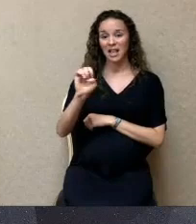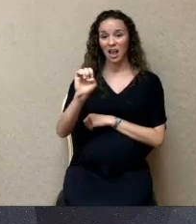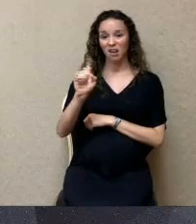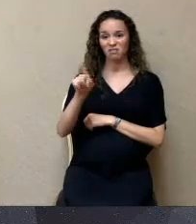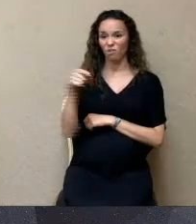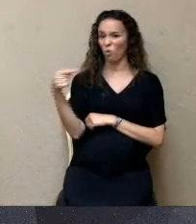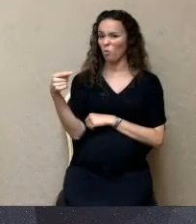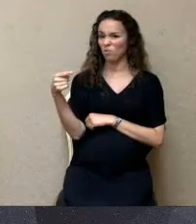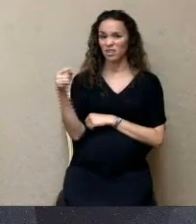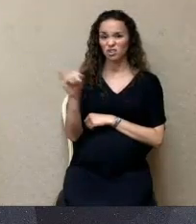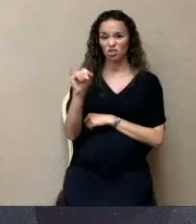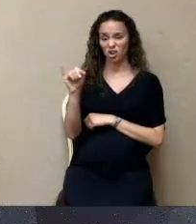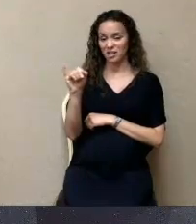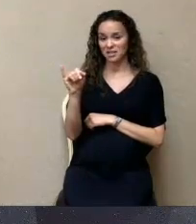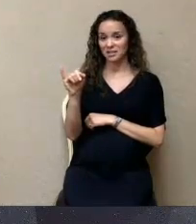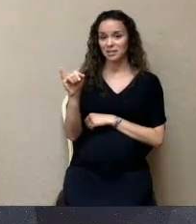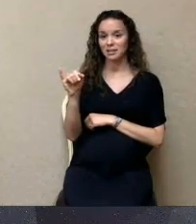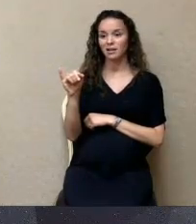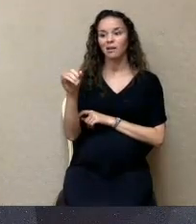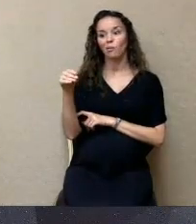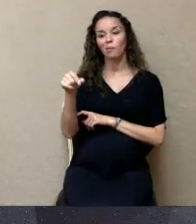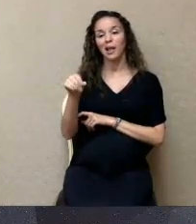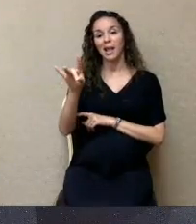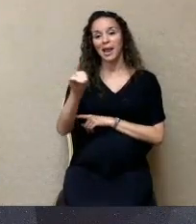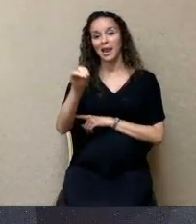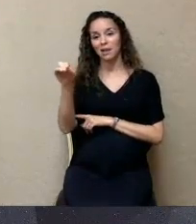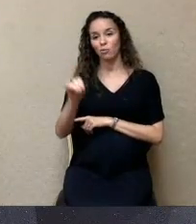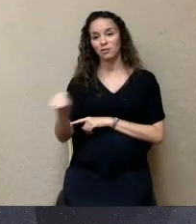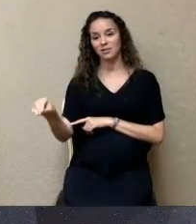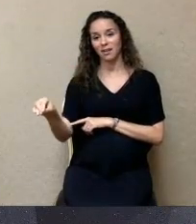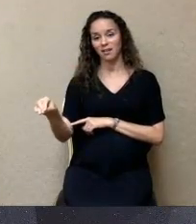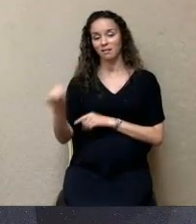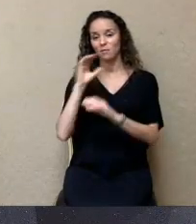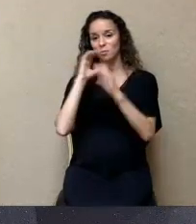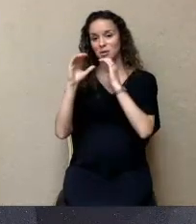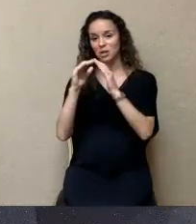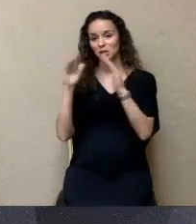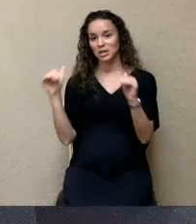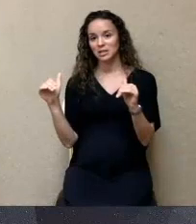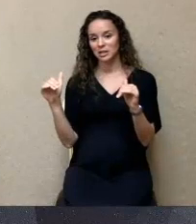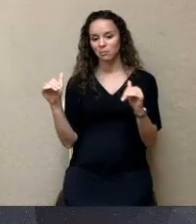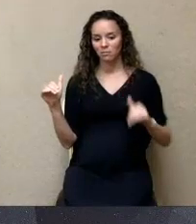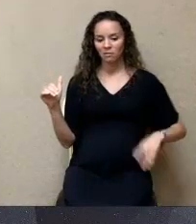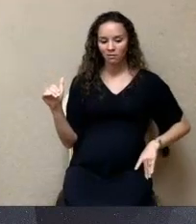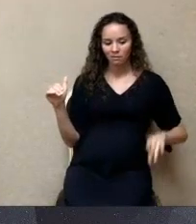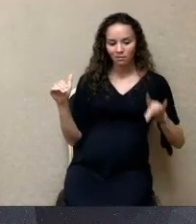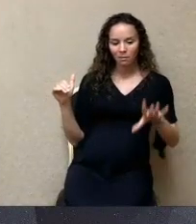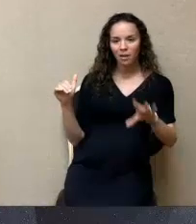funding, Medicare pays 80 percent of communication systems, but then there's a 20 percent copay.